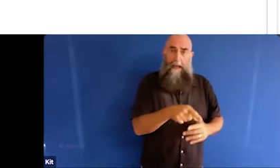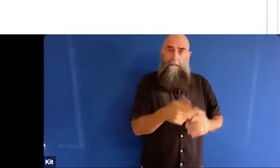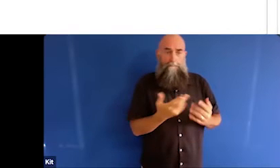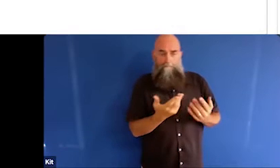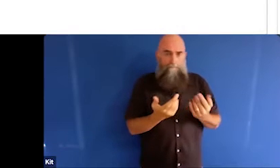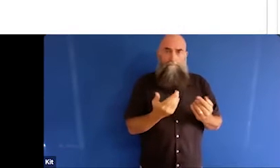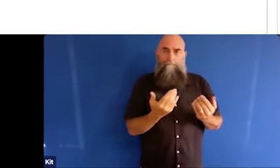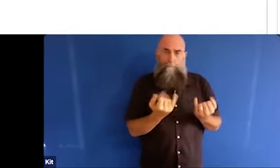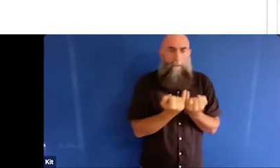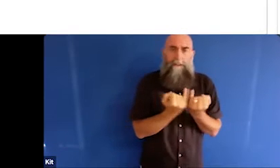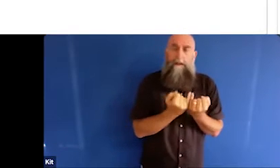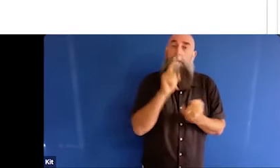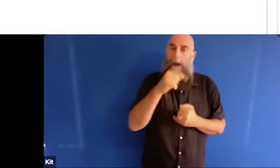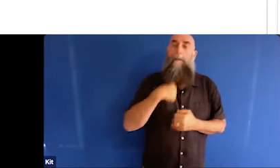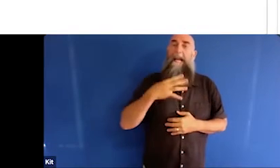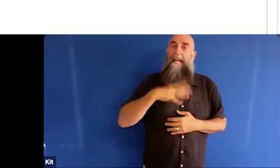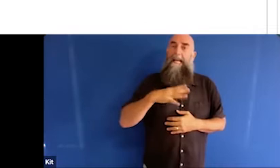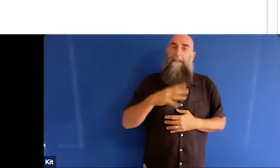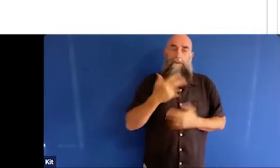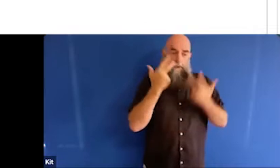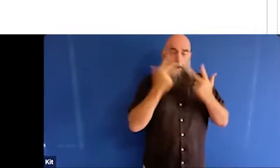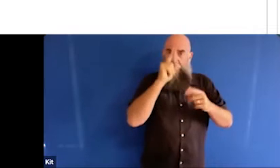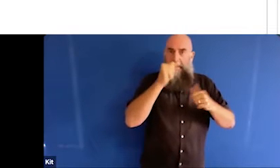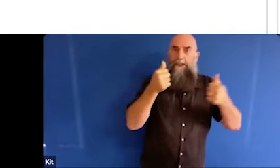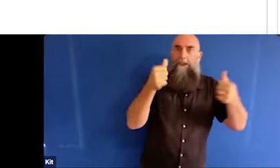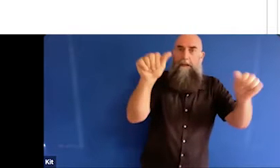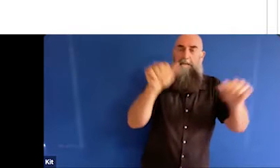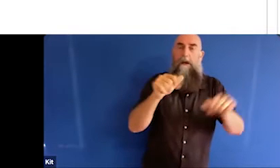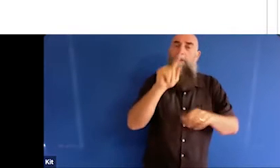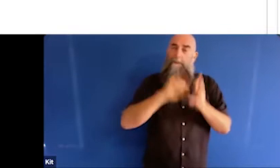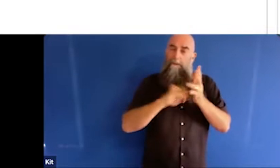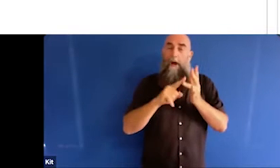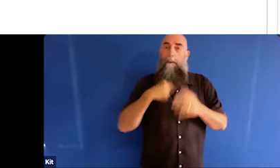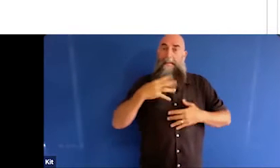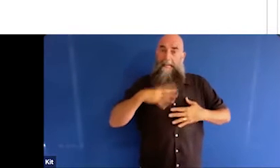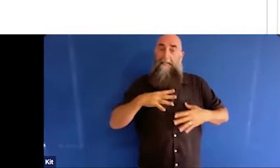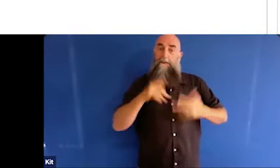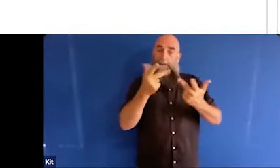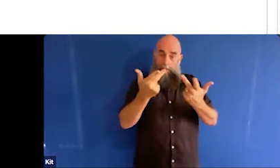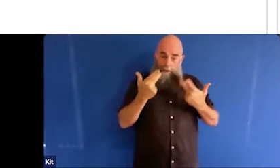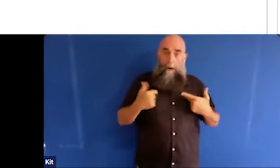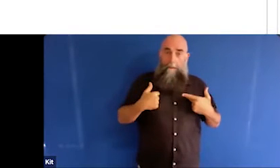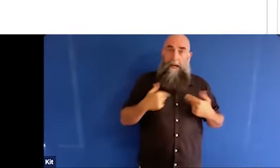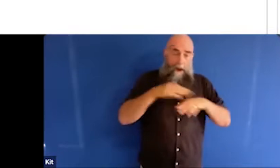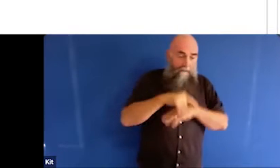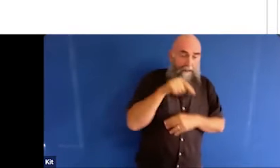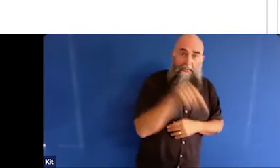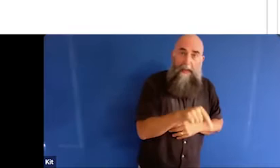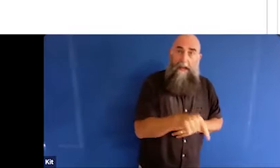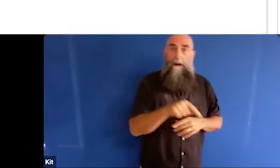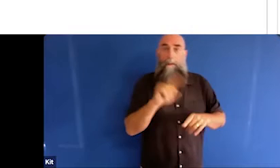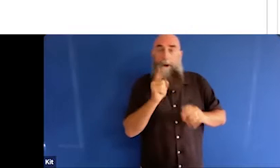to be about viability. That's what the assessment criteria means. What we mean by viability is